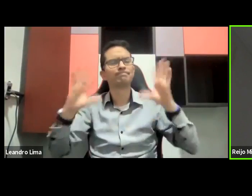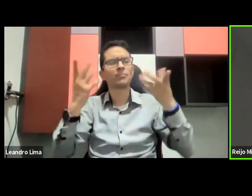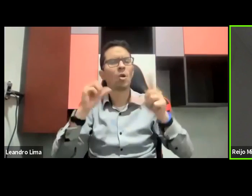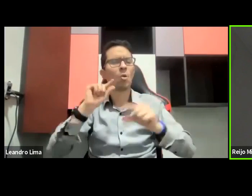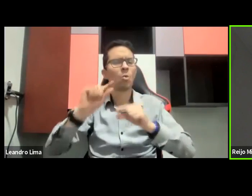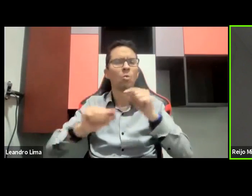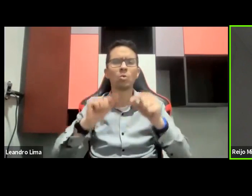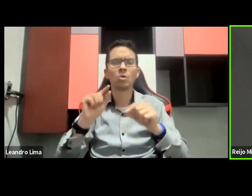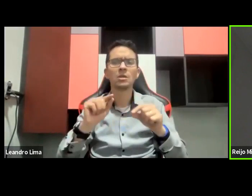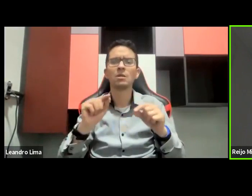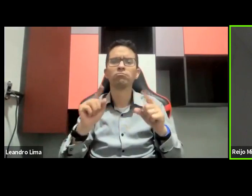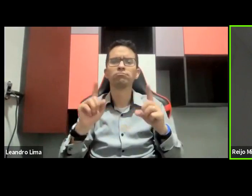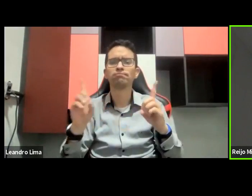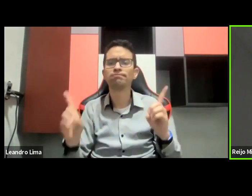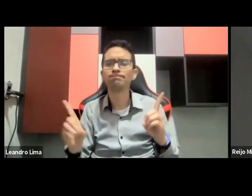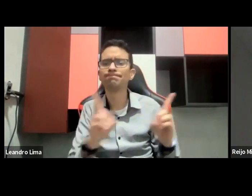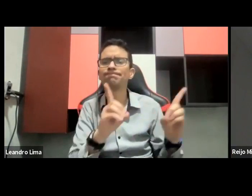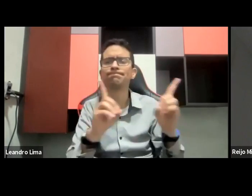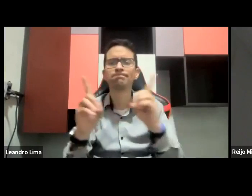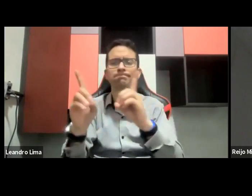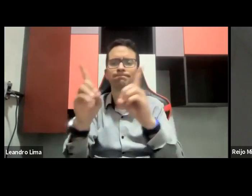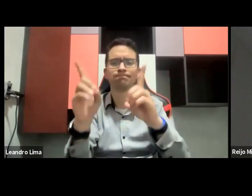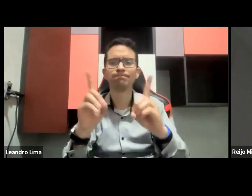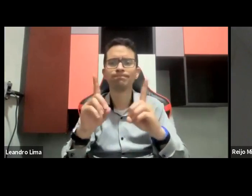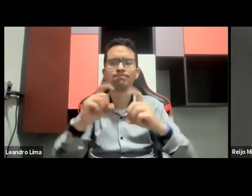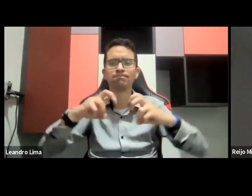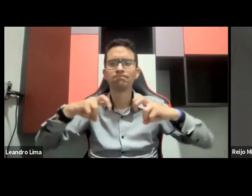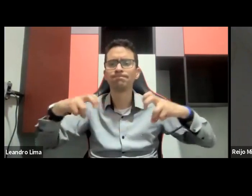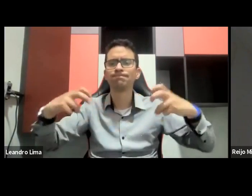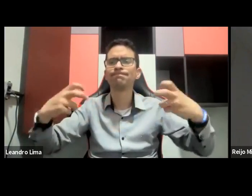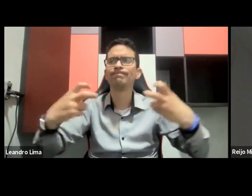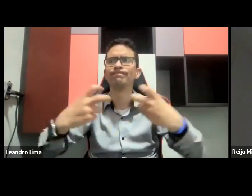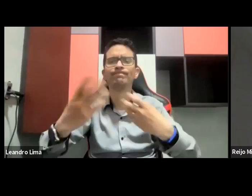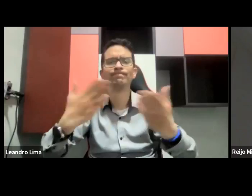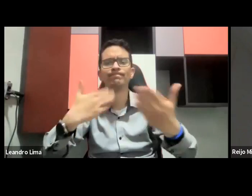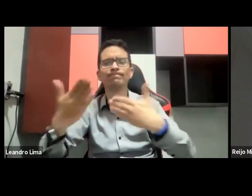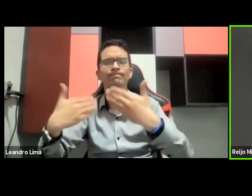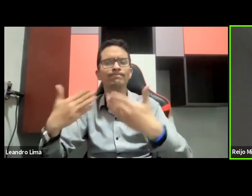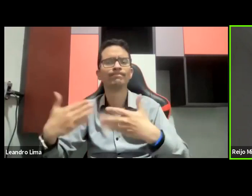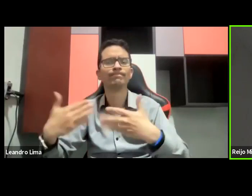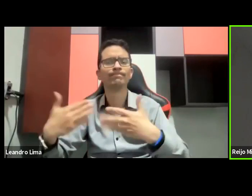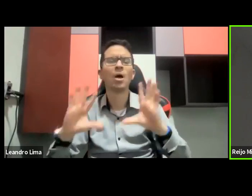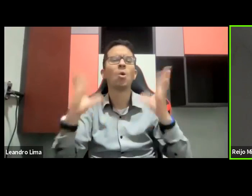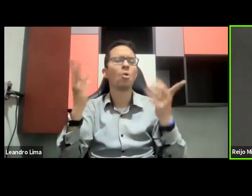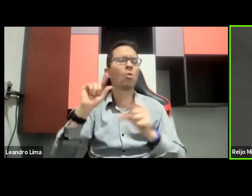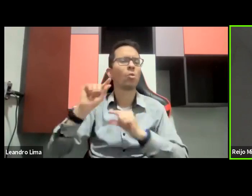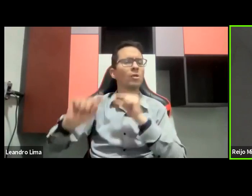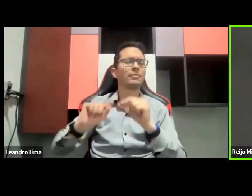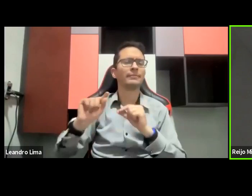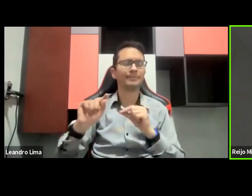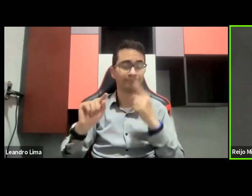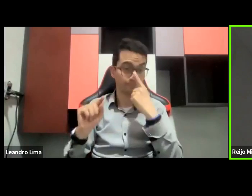tween tween there Very. Very people representing very deep representing very different kind